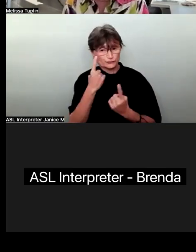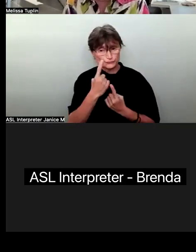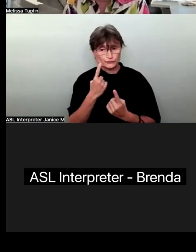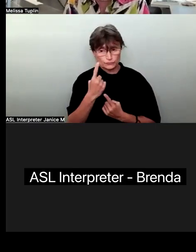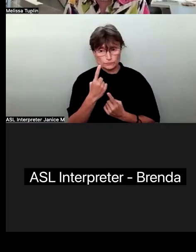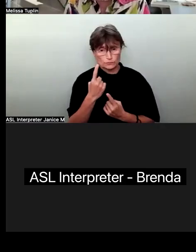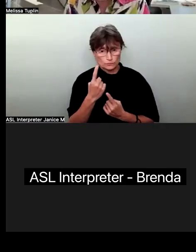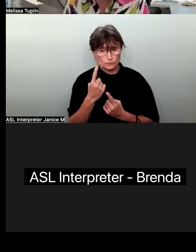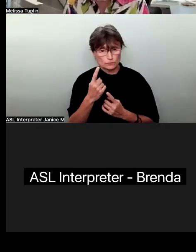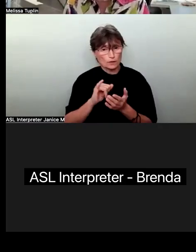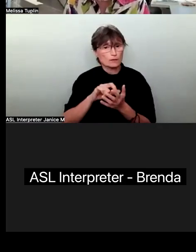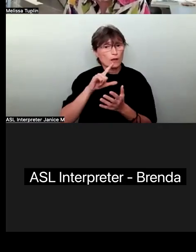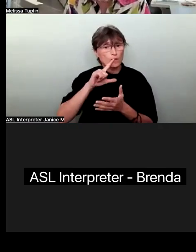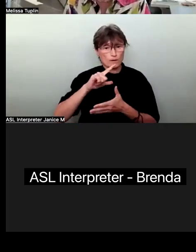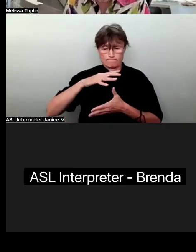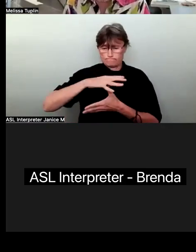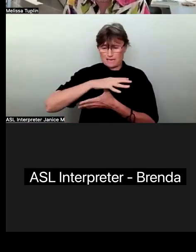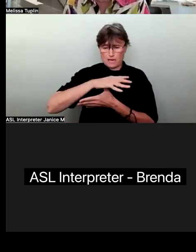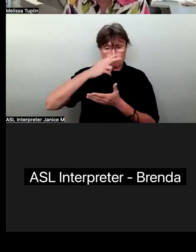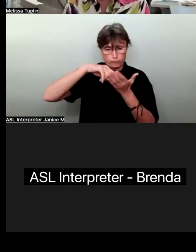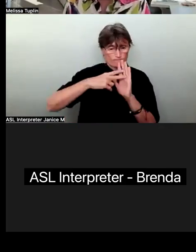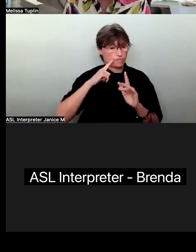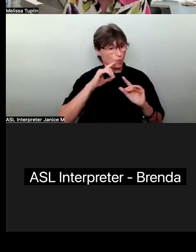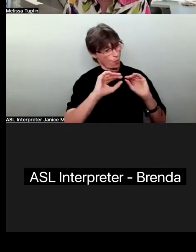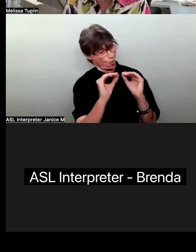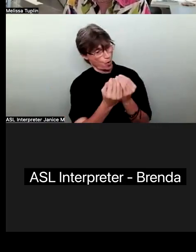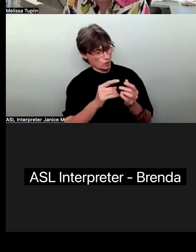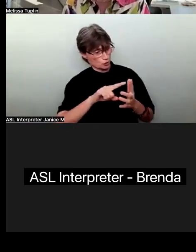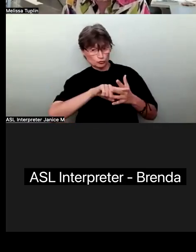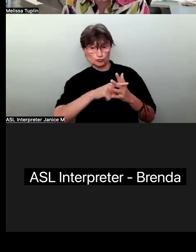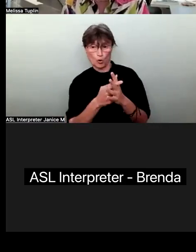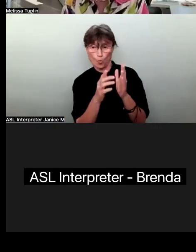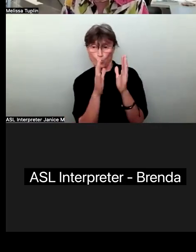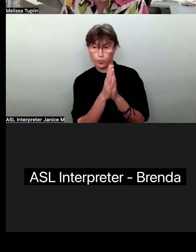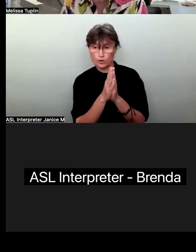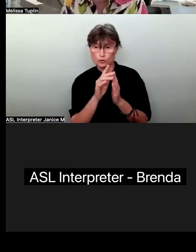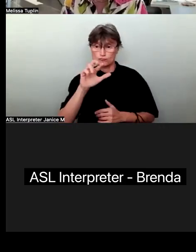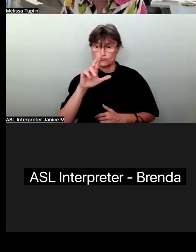that a major factor for an organization's starting grant amount was the amount of